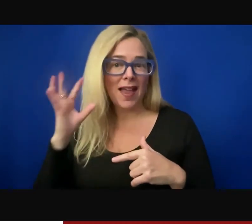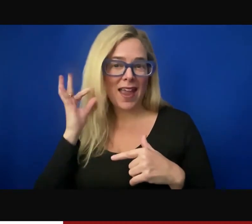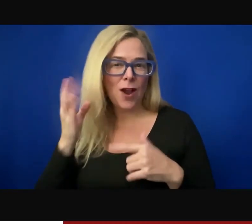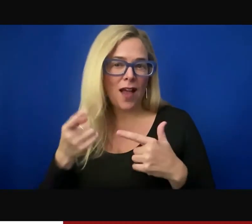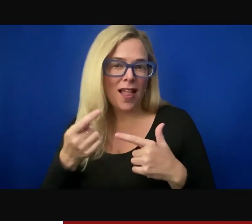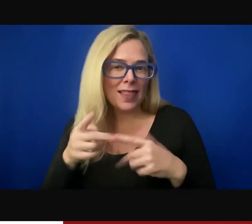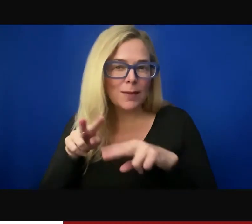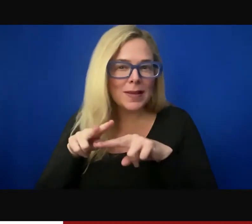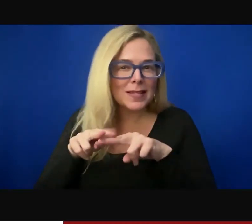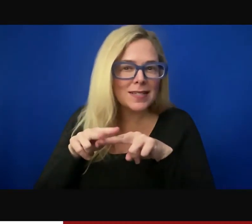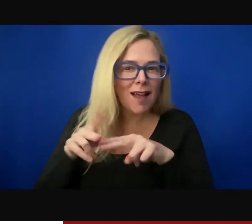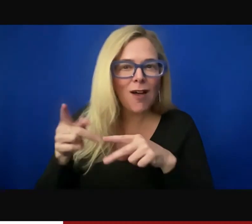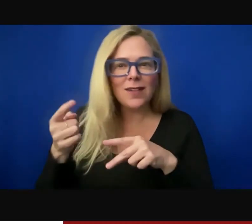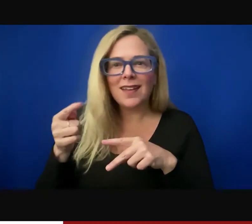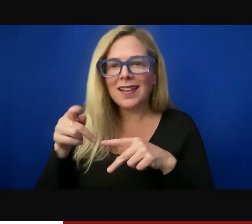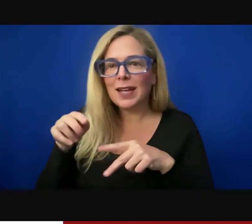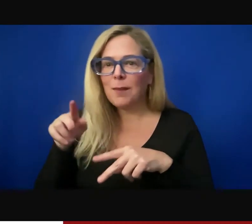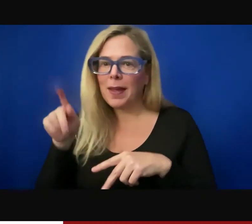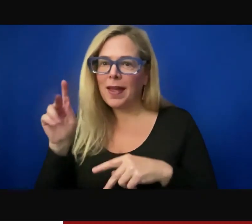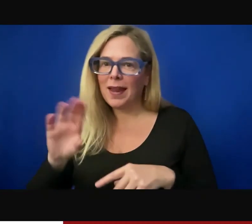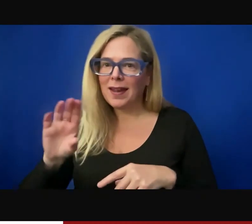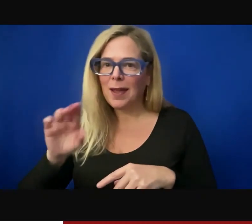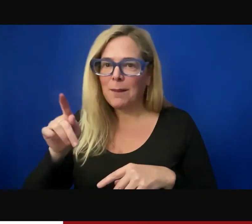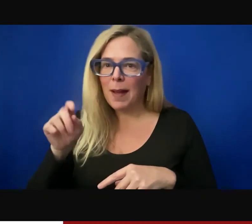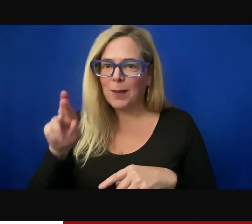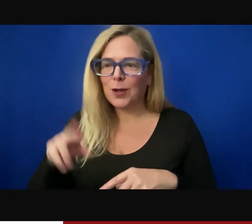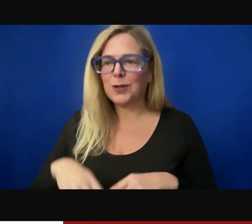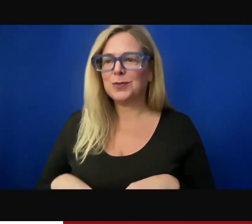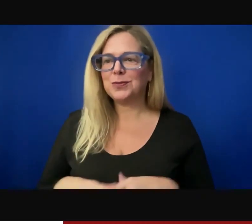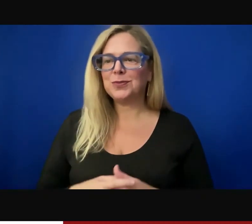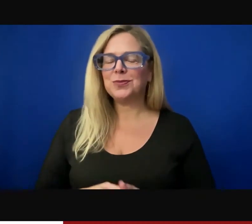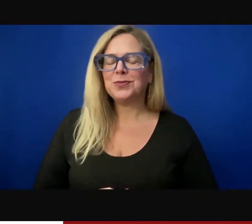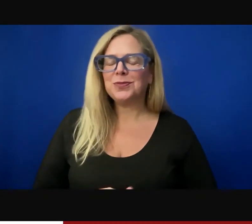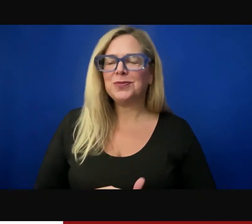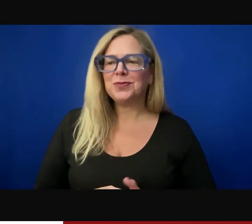I'm going to share my slides and walk you through a short talk, and then turn it over